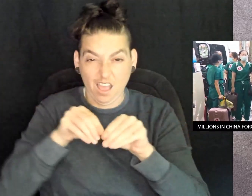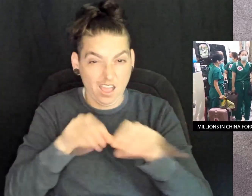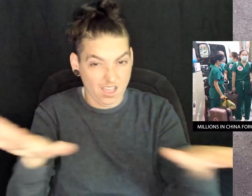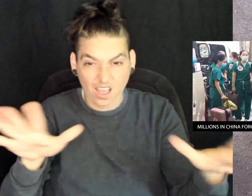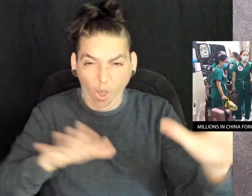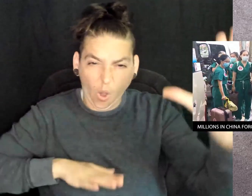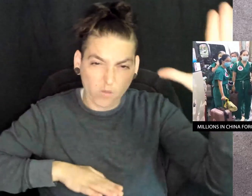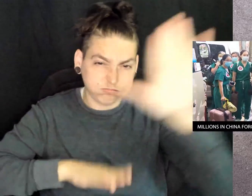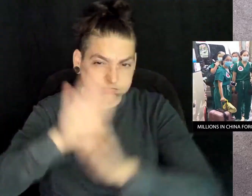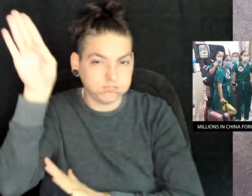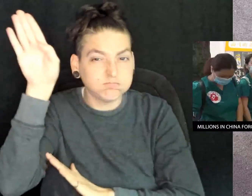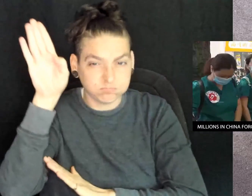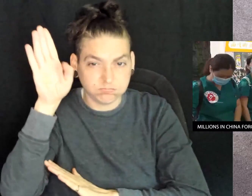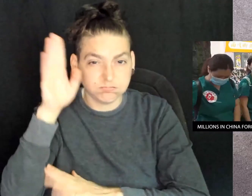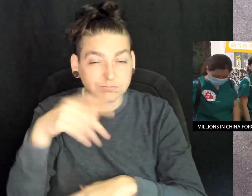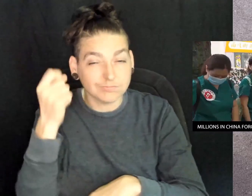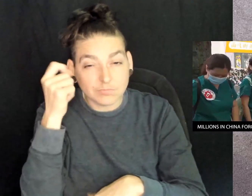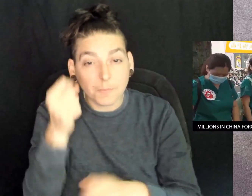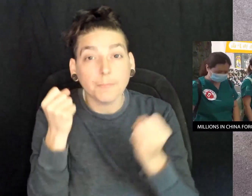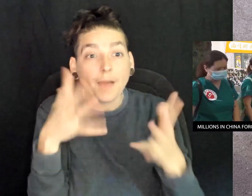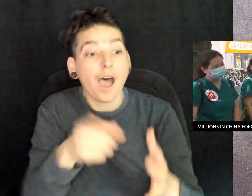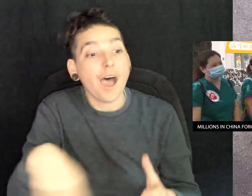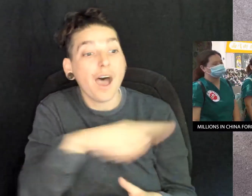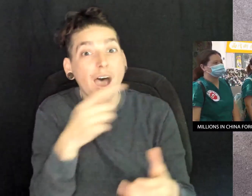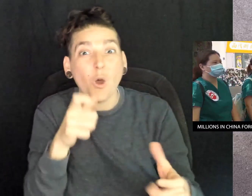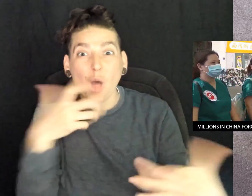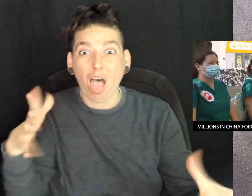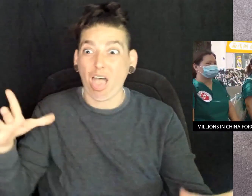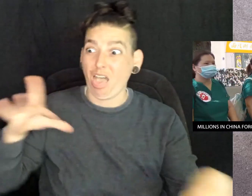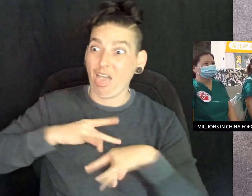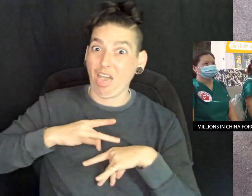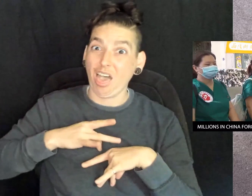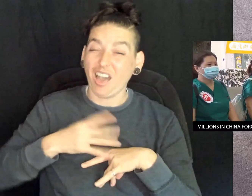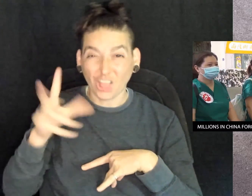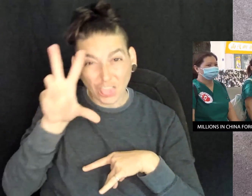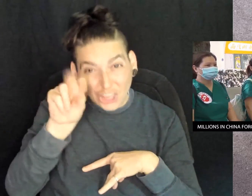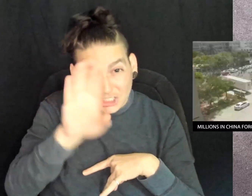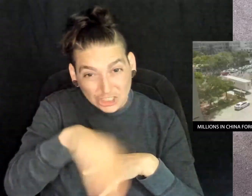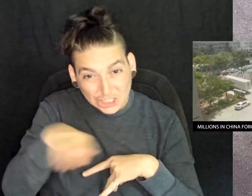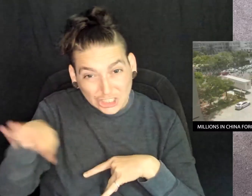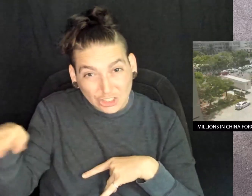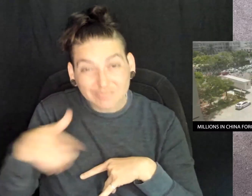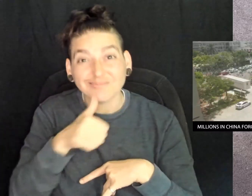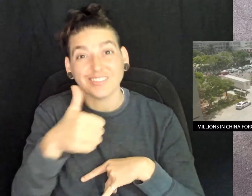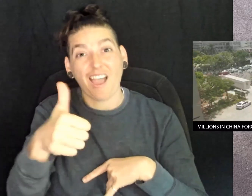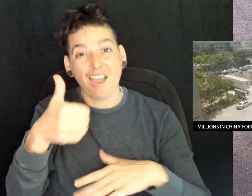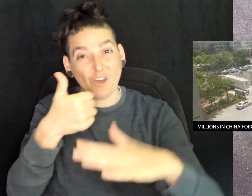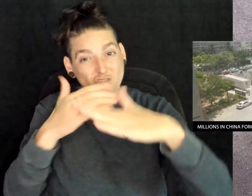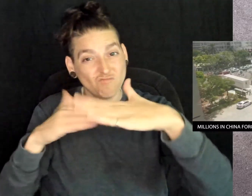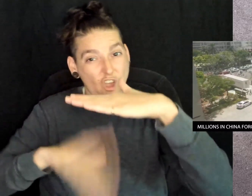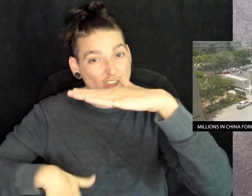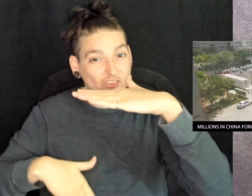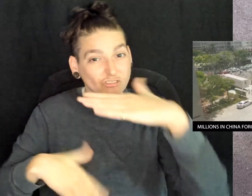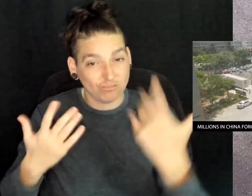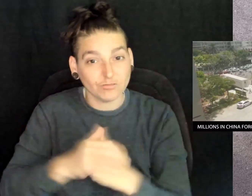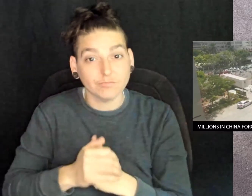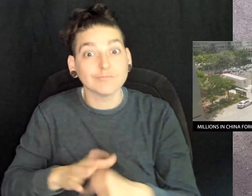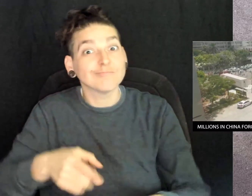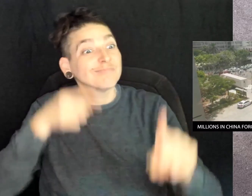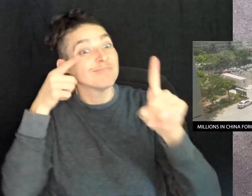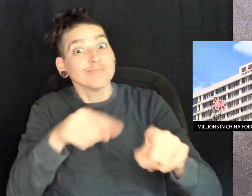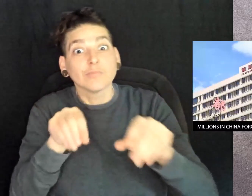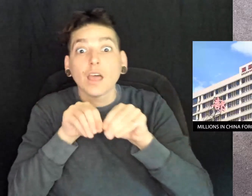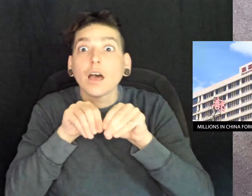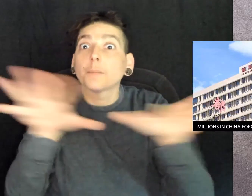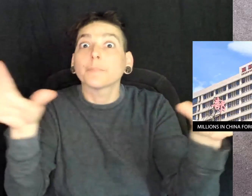undergo Covid 19 testing due to an outbreak fueled by the delta variant with many of those infected